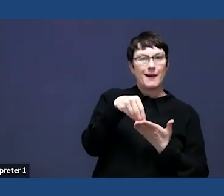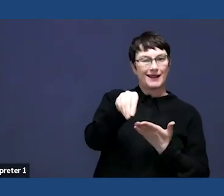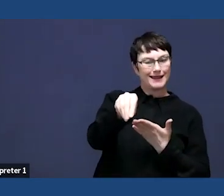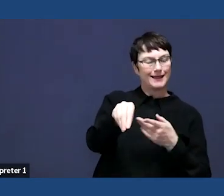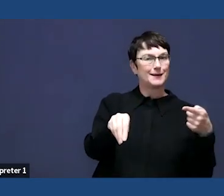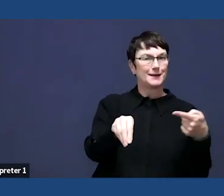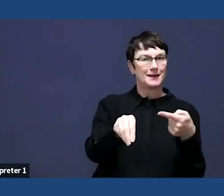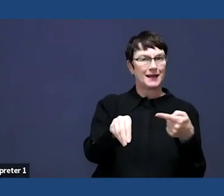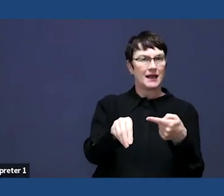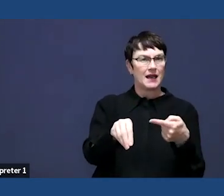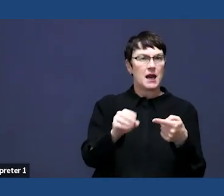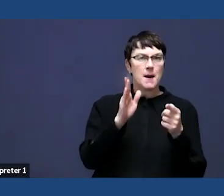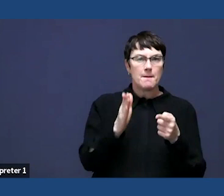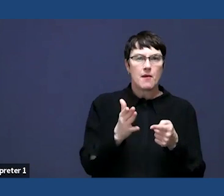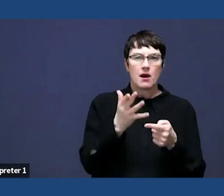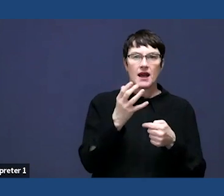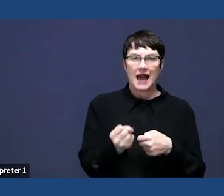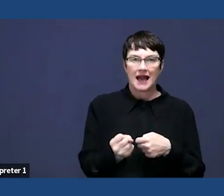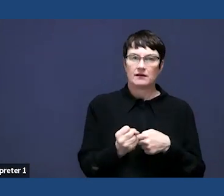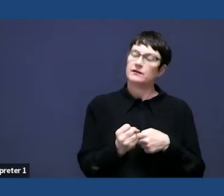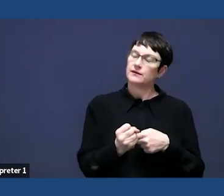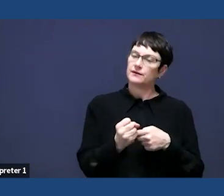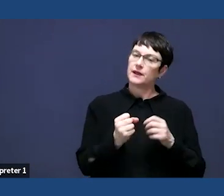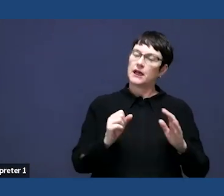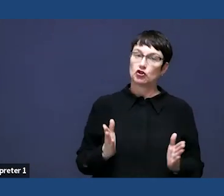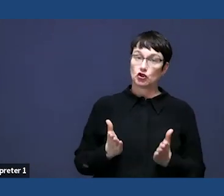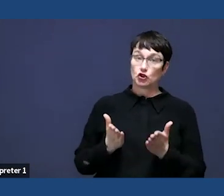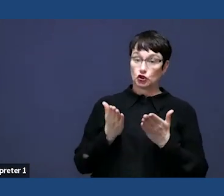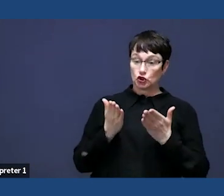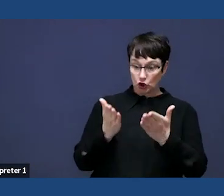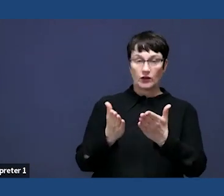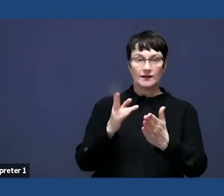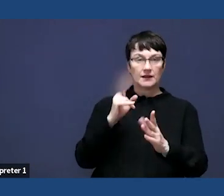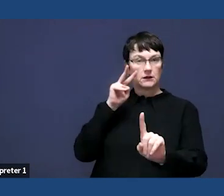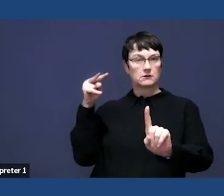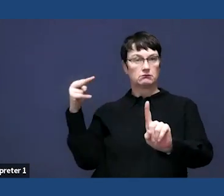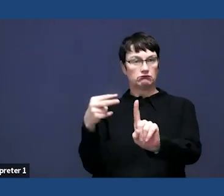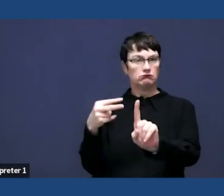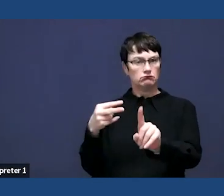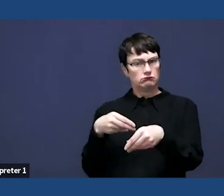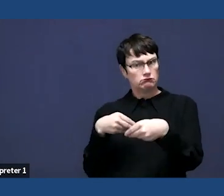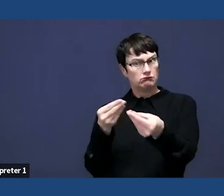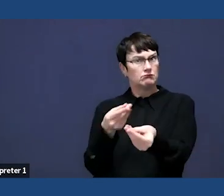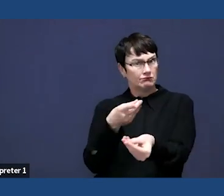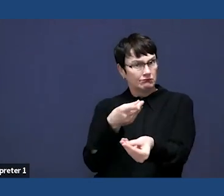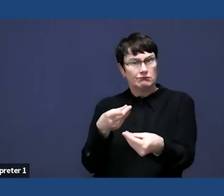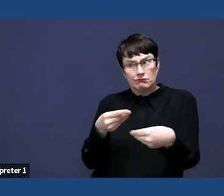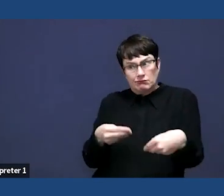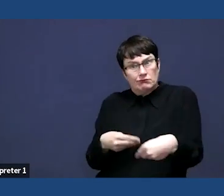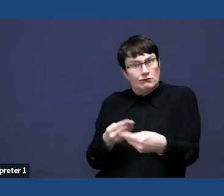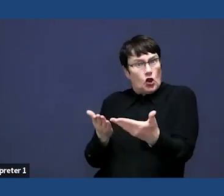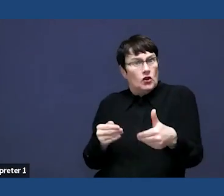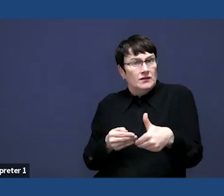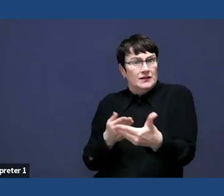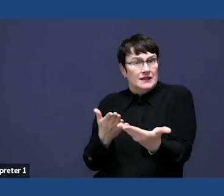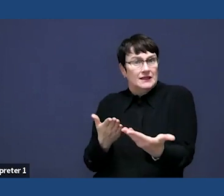full lives that older people deserve to live, that's not just a visiting nurse coming.